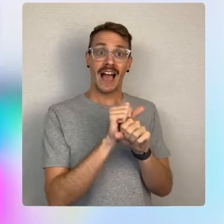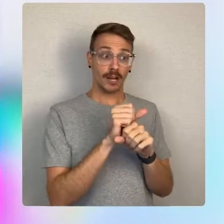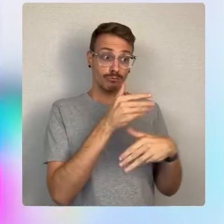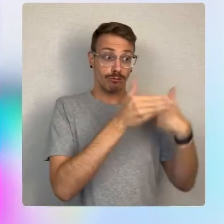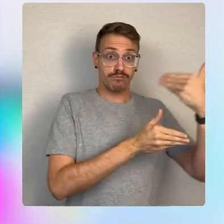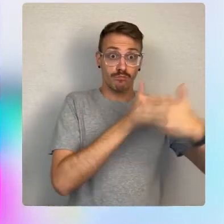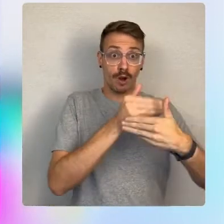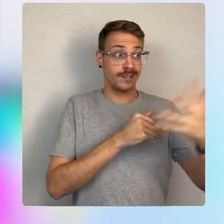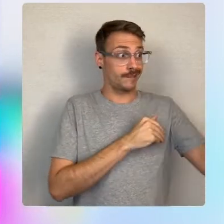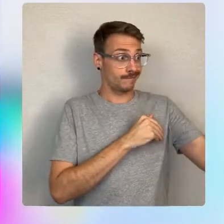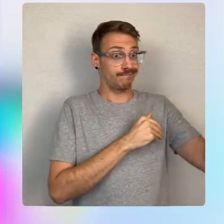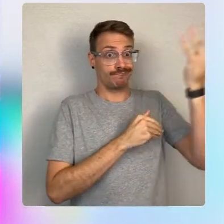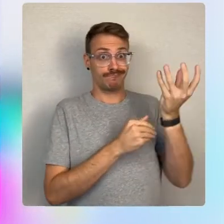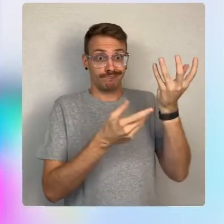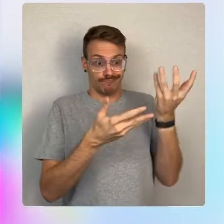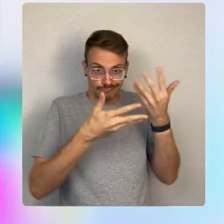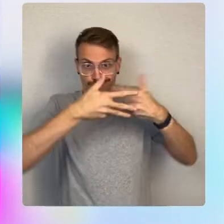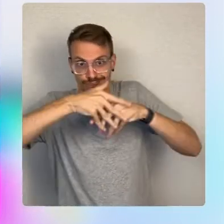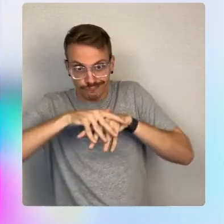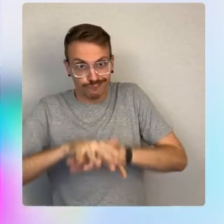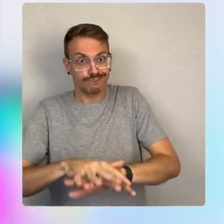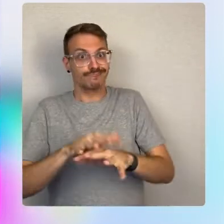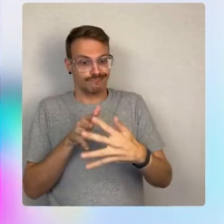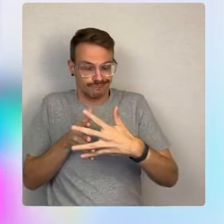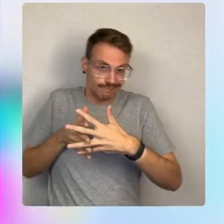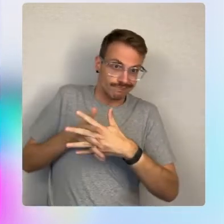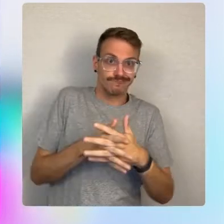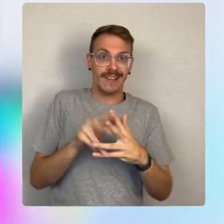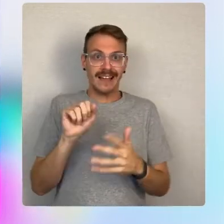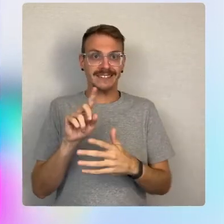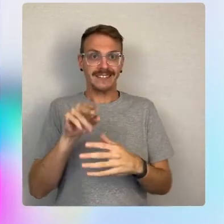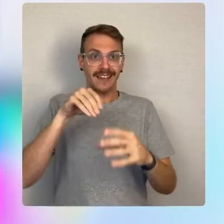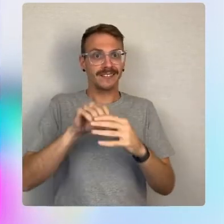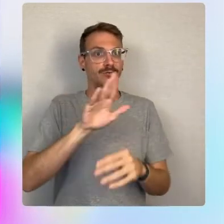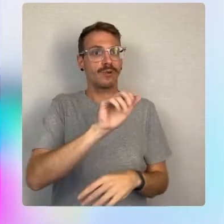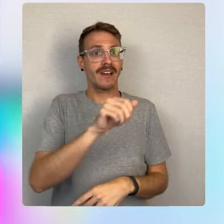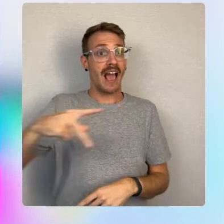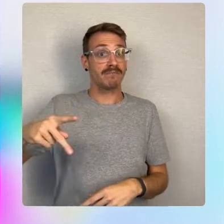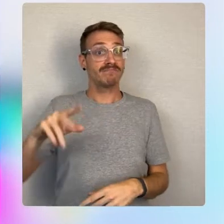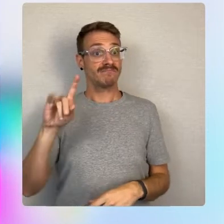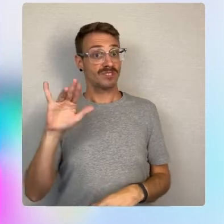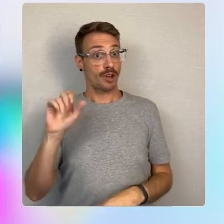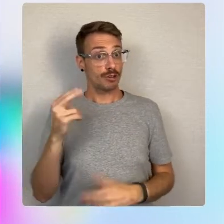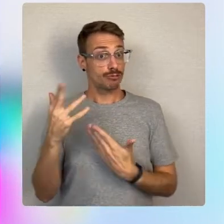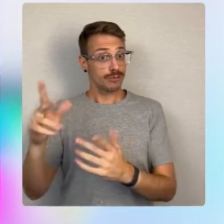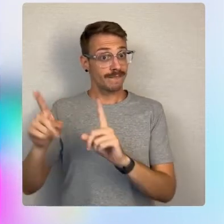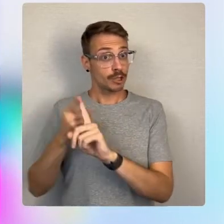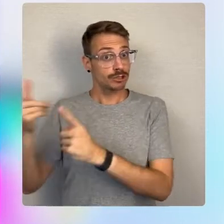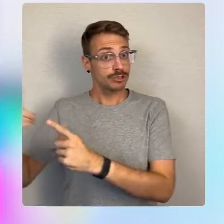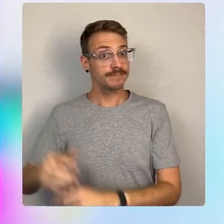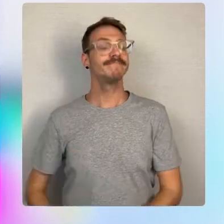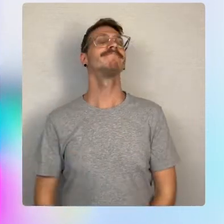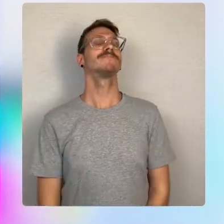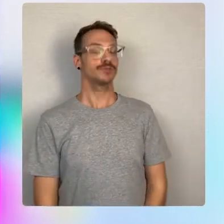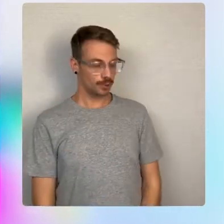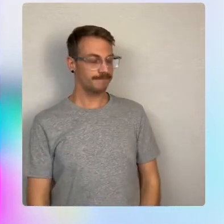in terms of getting the Avatars SDK, working on your app? Dariush, do you wanna take this one? Absolutely, yeah.